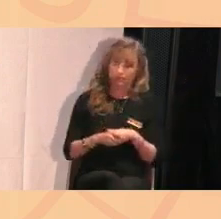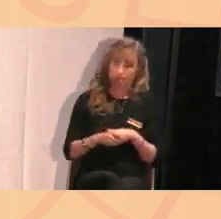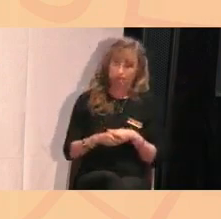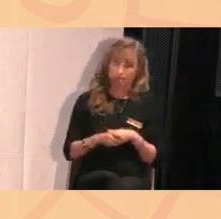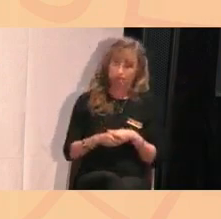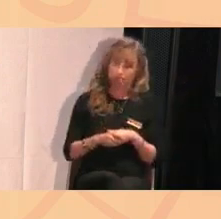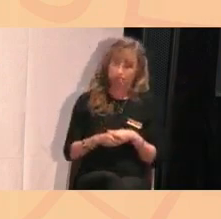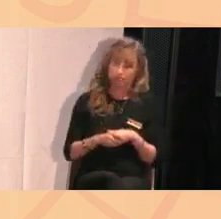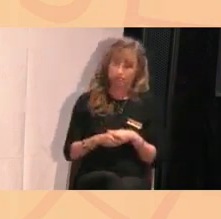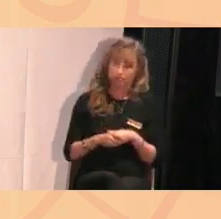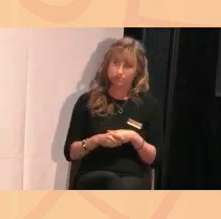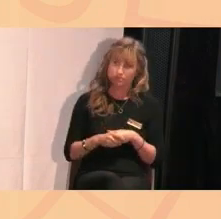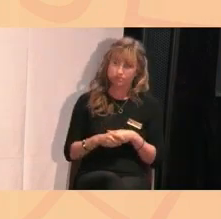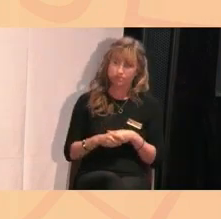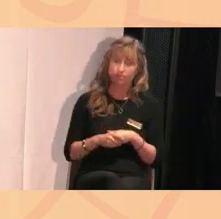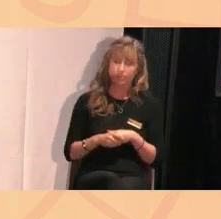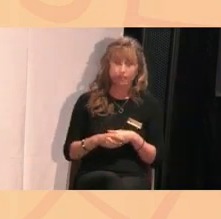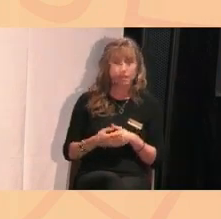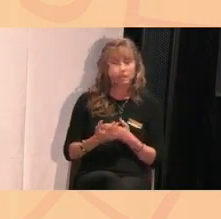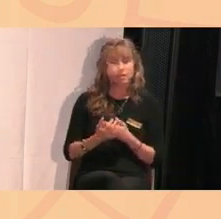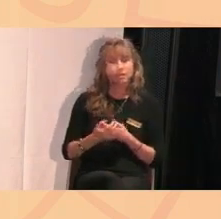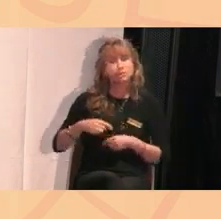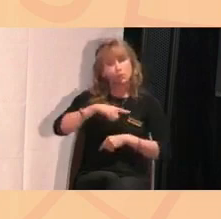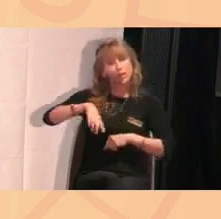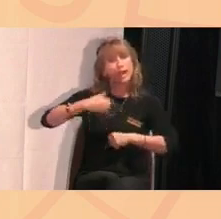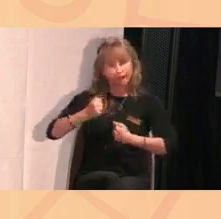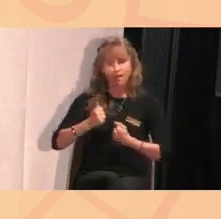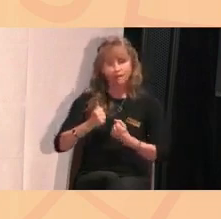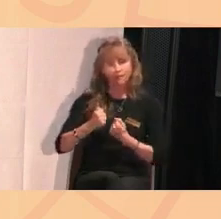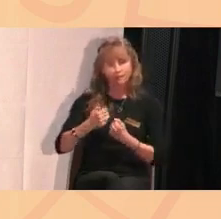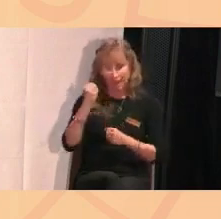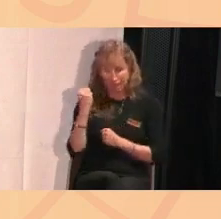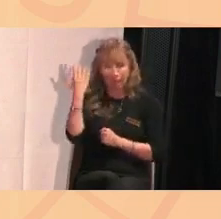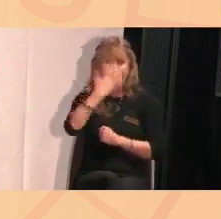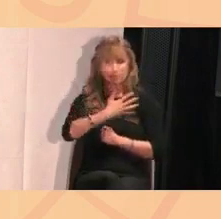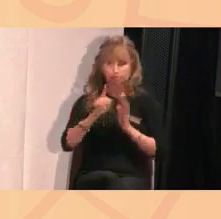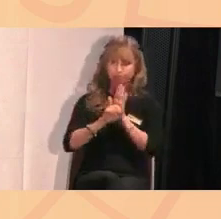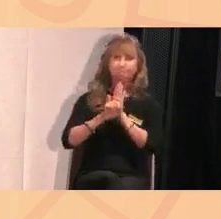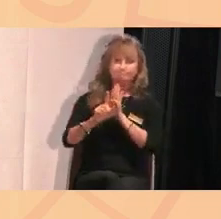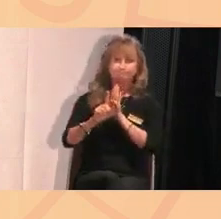He used it to say, Pemulwuy said this, but in fact it was Paddy Garang who said this.